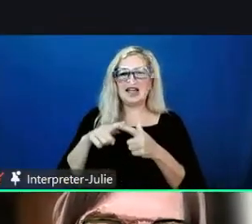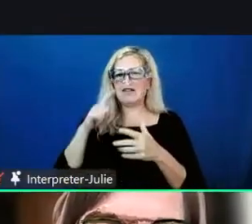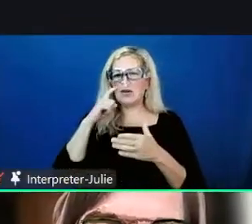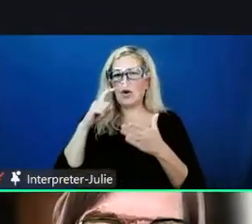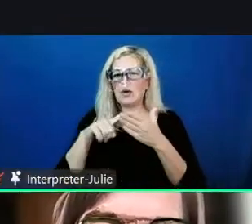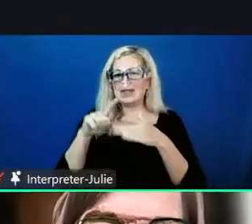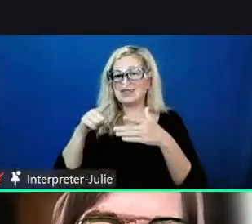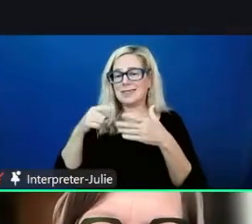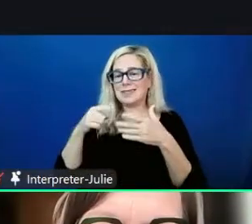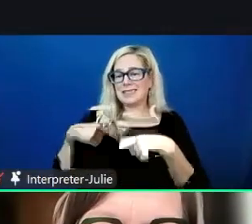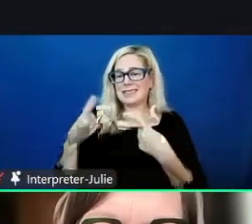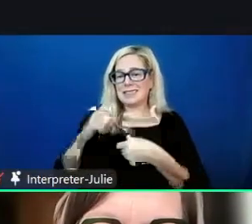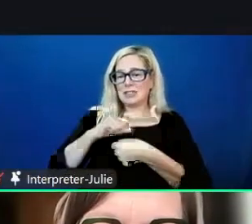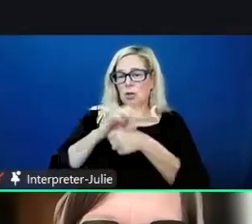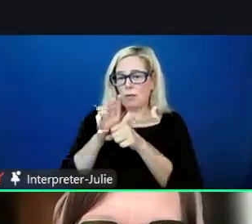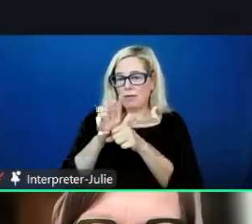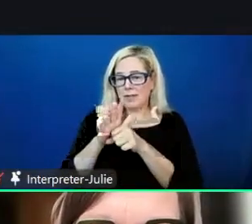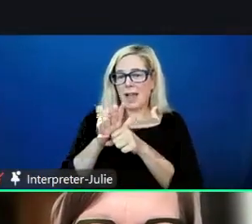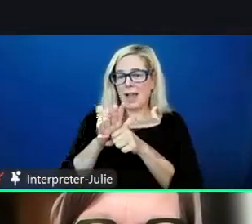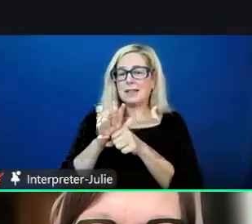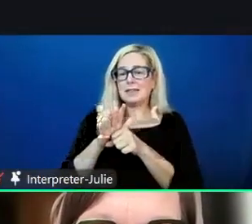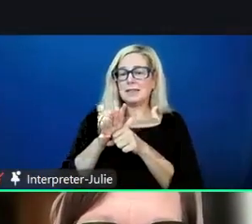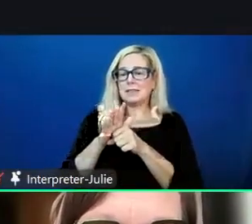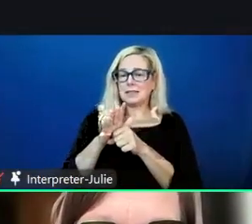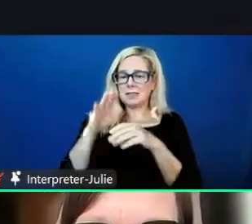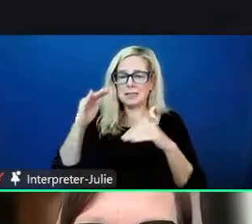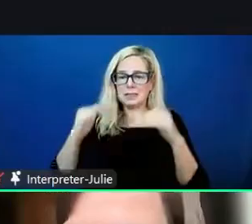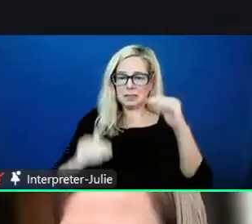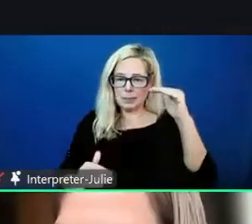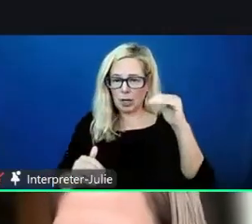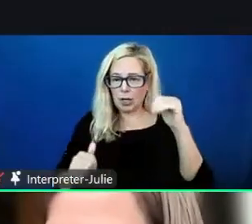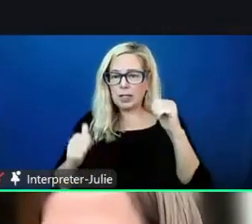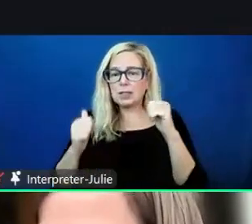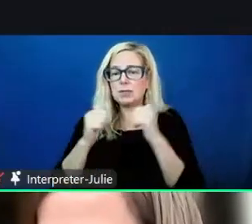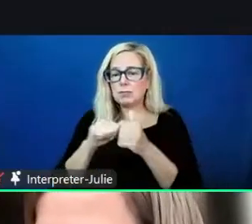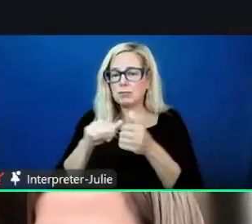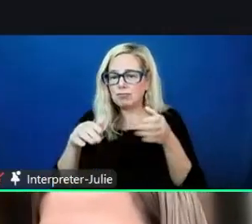And then a health inequity model is the cascade of disparities.